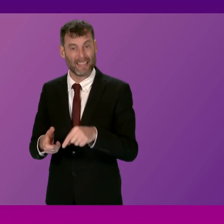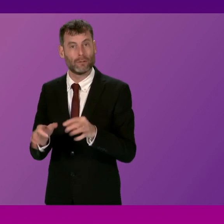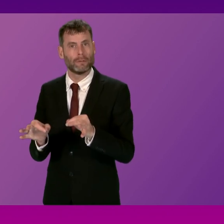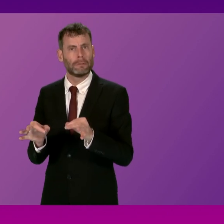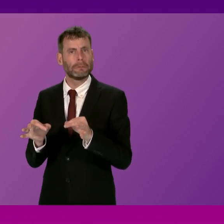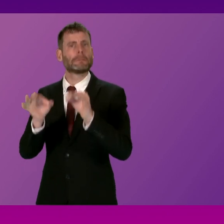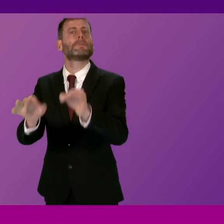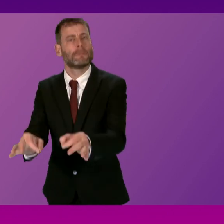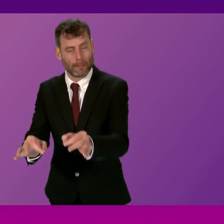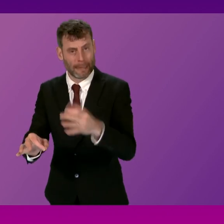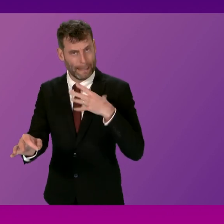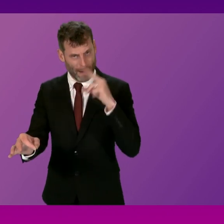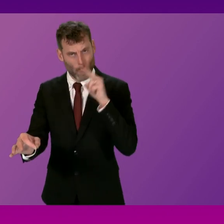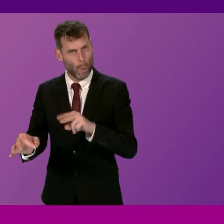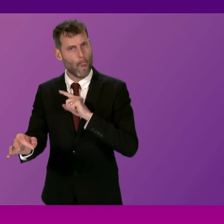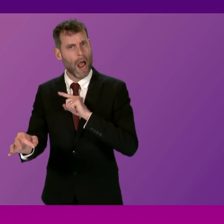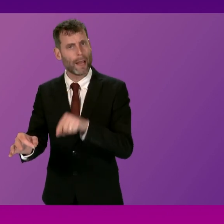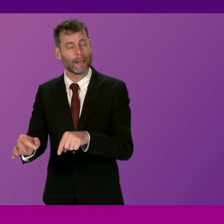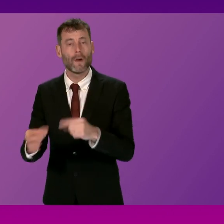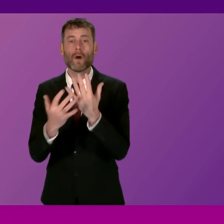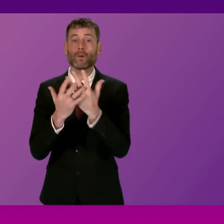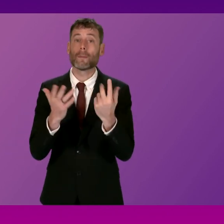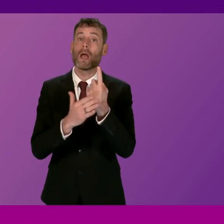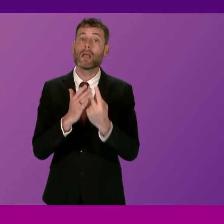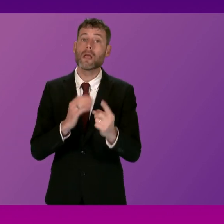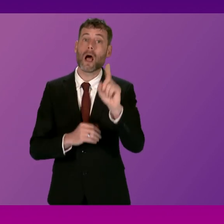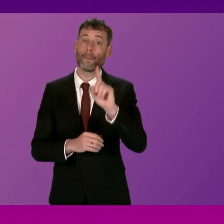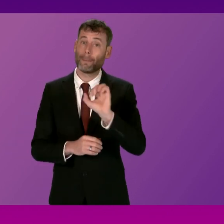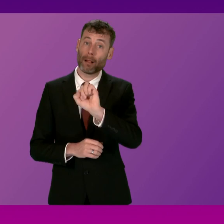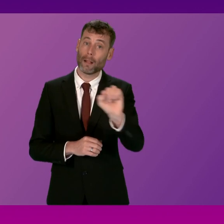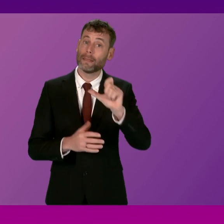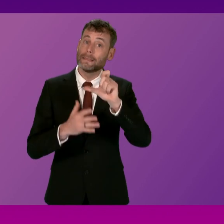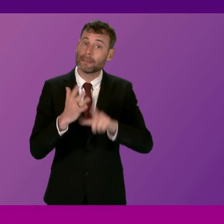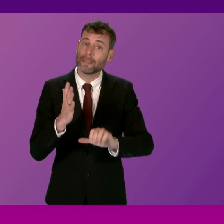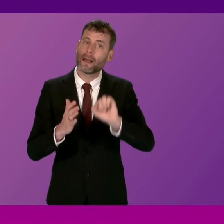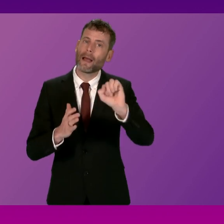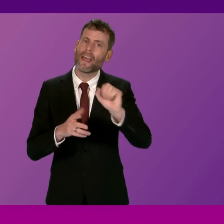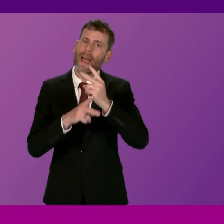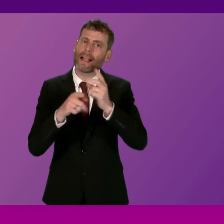people with disabilities having their independent support packages removed or cut and having